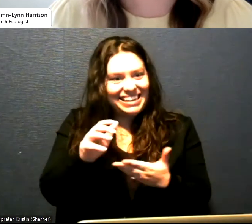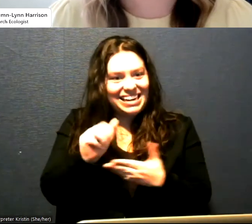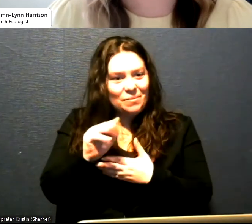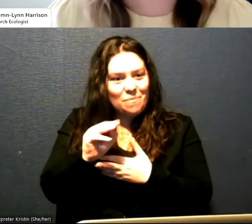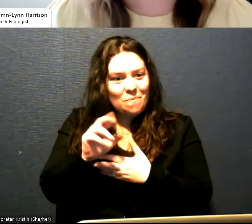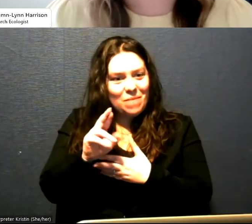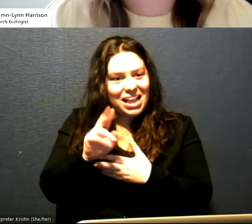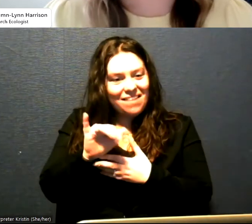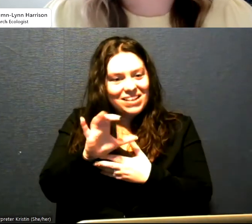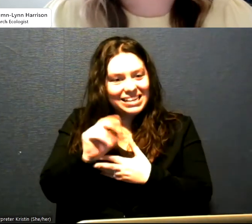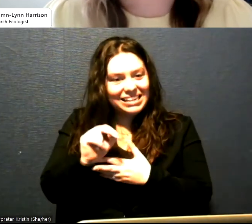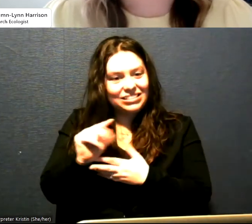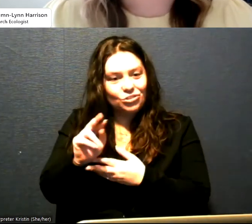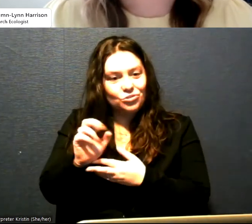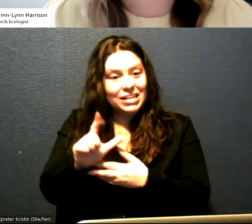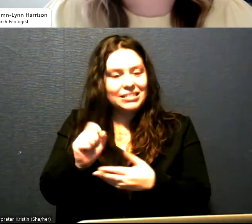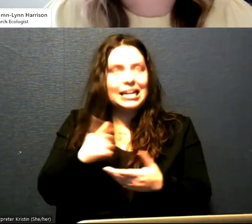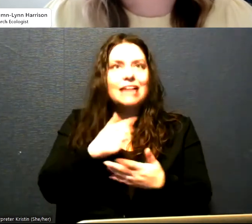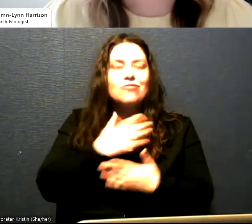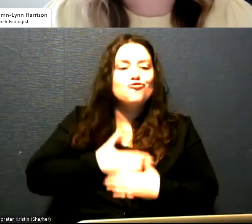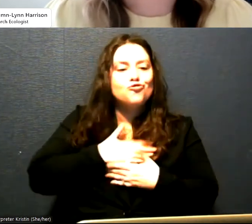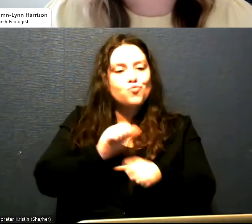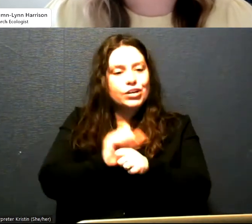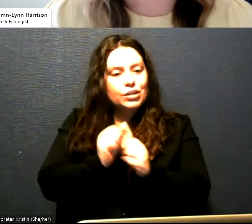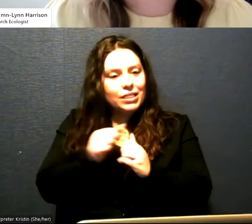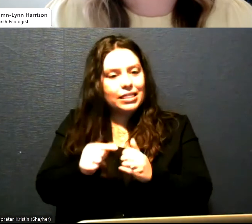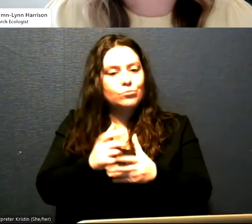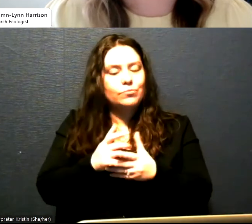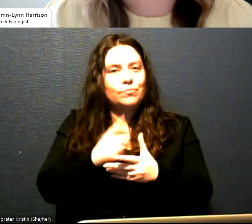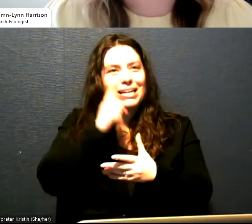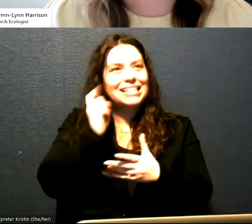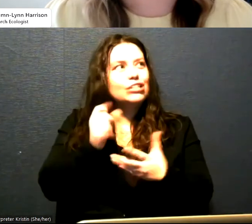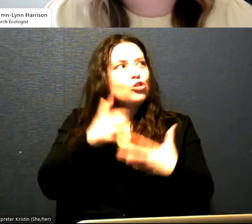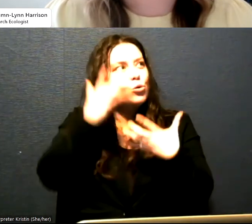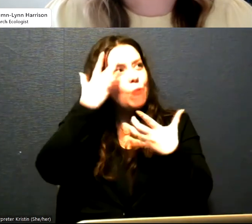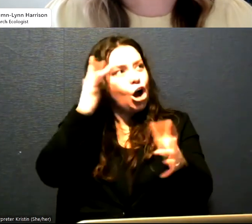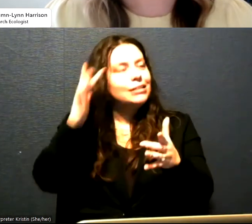so smart and they're so, like, they're so savvy with everything they do. Um, they're actually